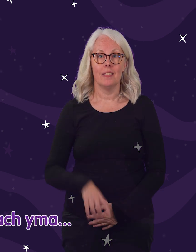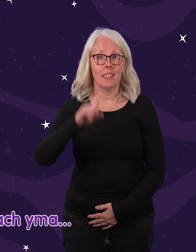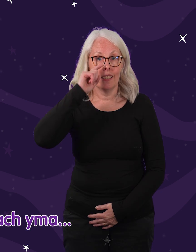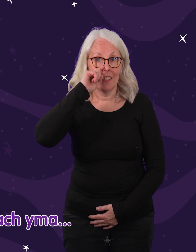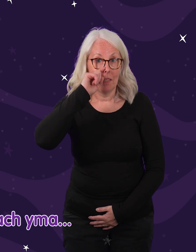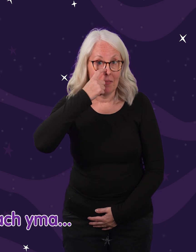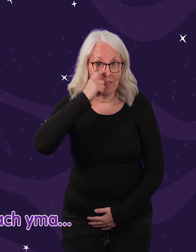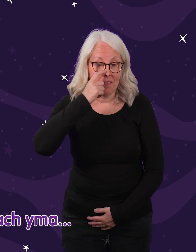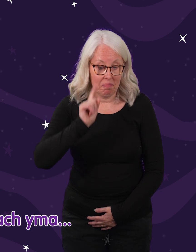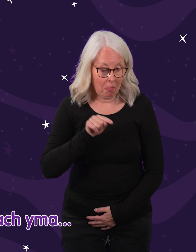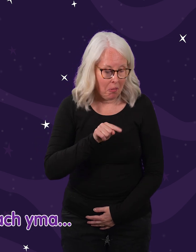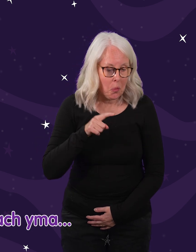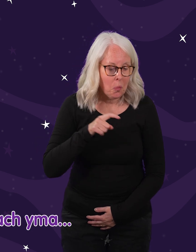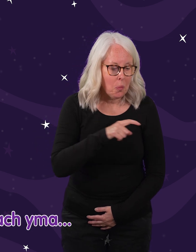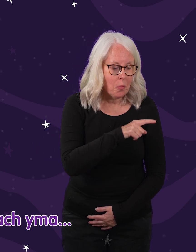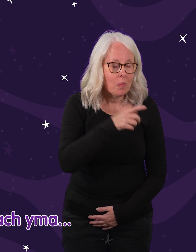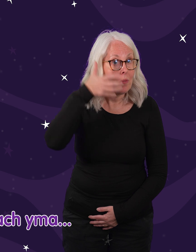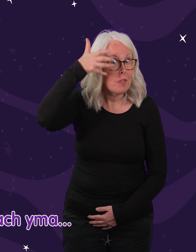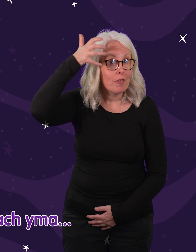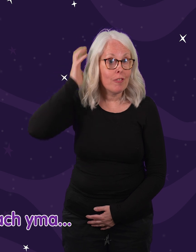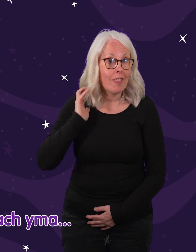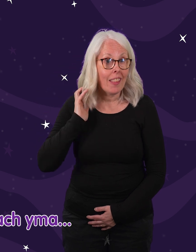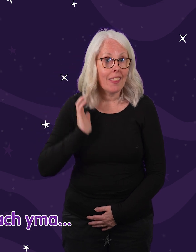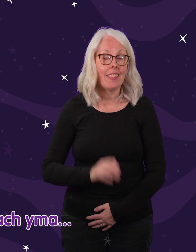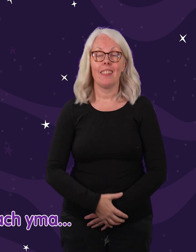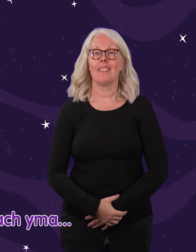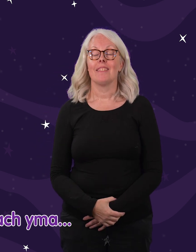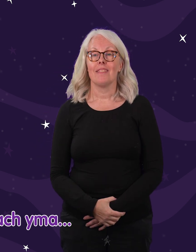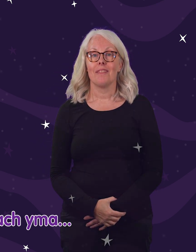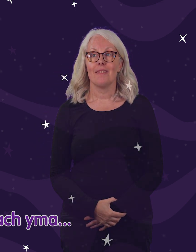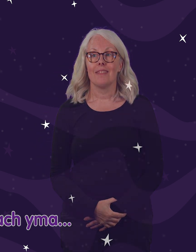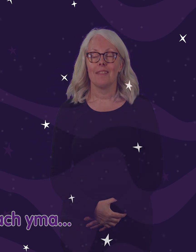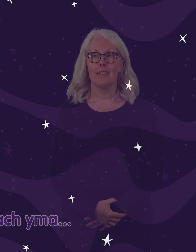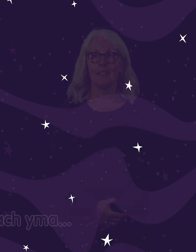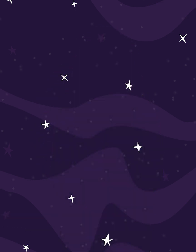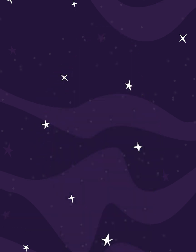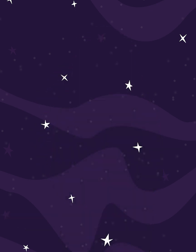There are little mice here.